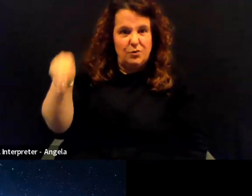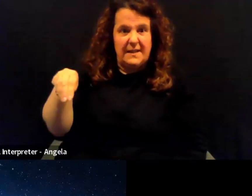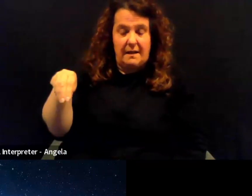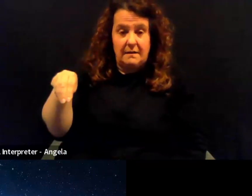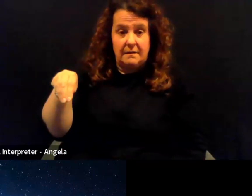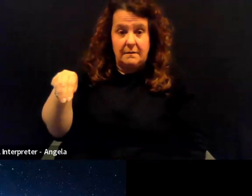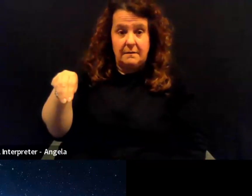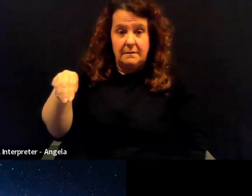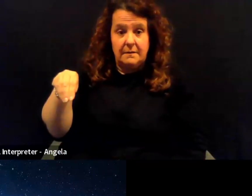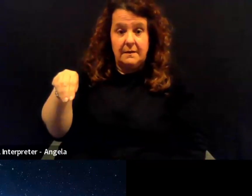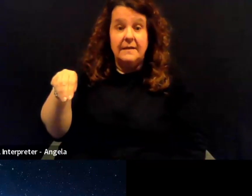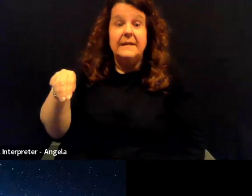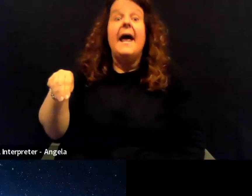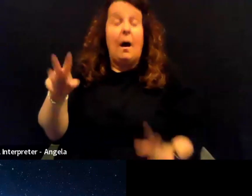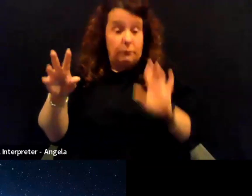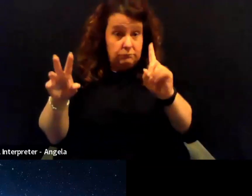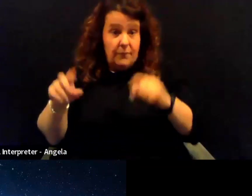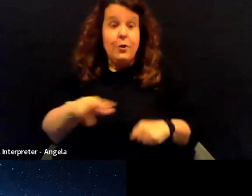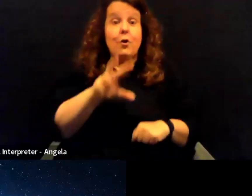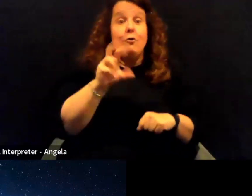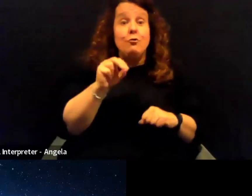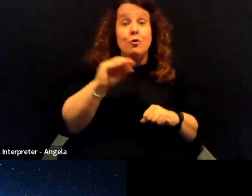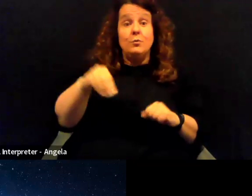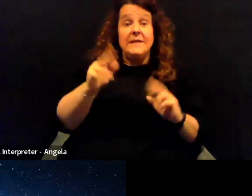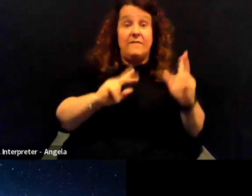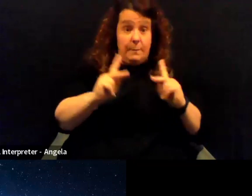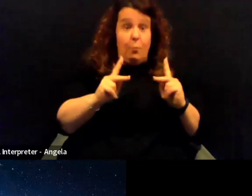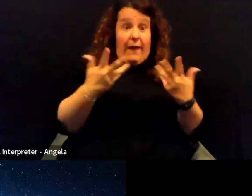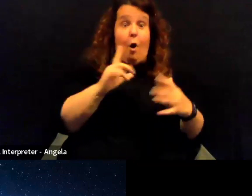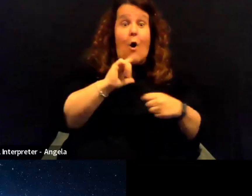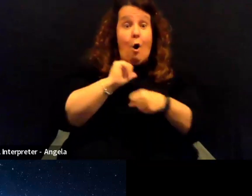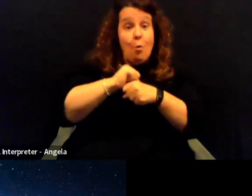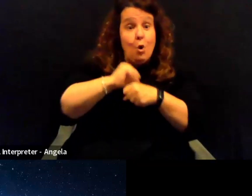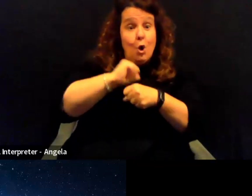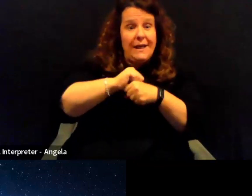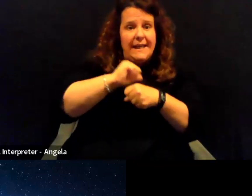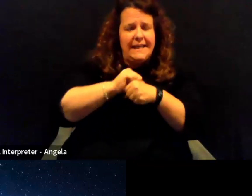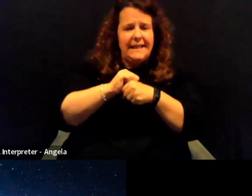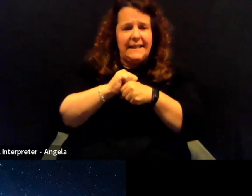that 30 percent that are employed 66,